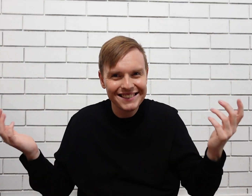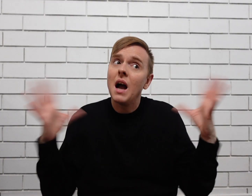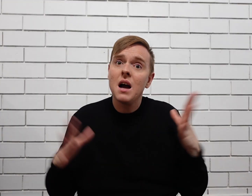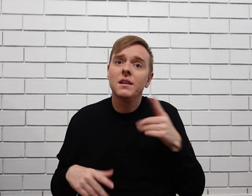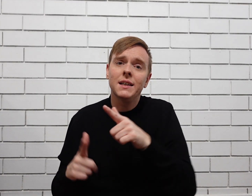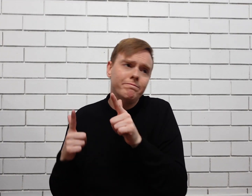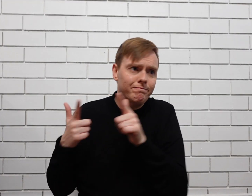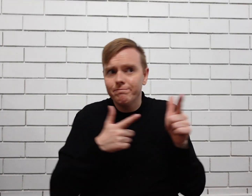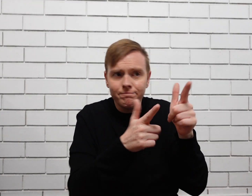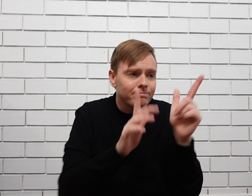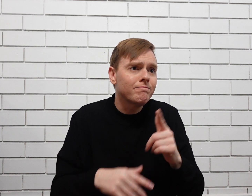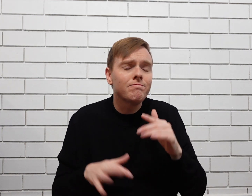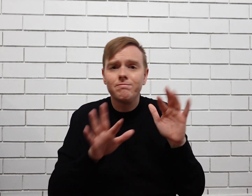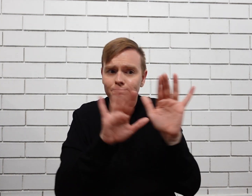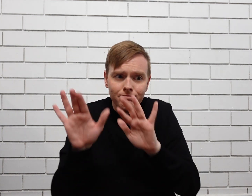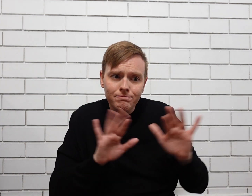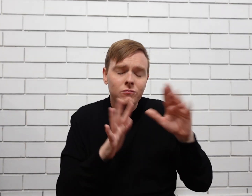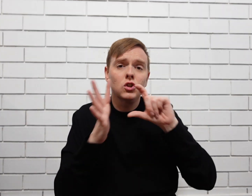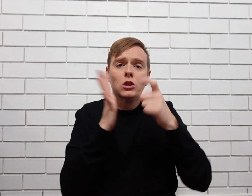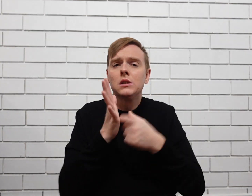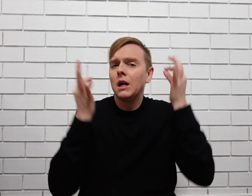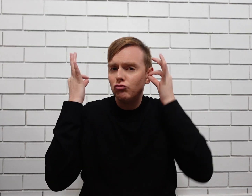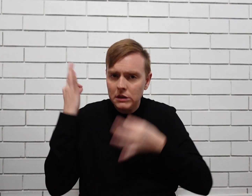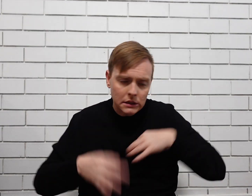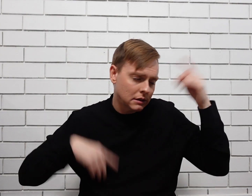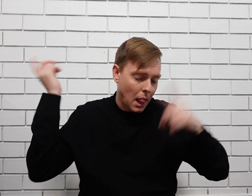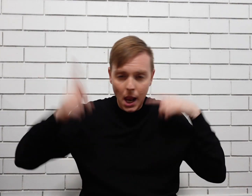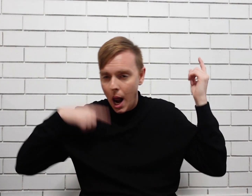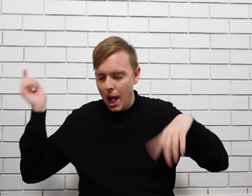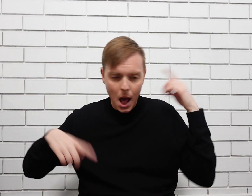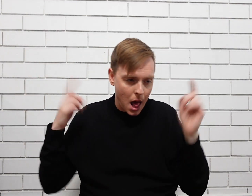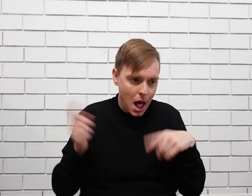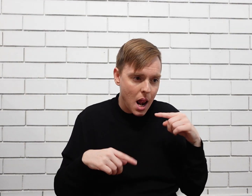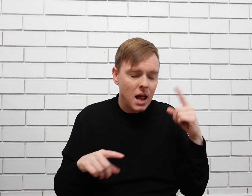Doctor took me in for a hearing test. Blah, blah, blah.